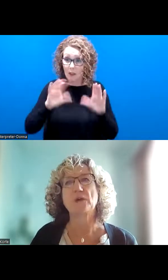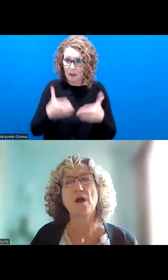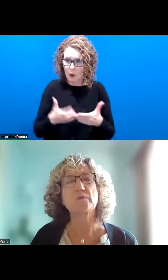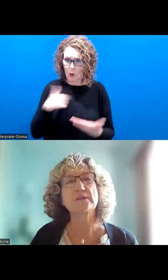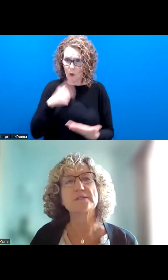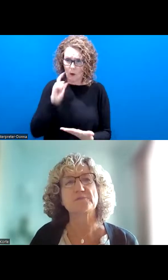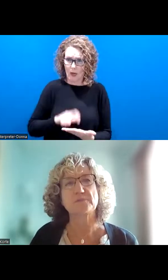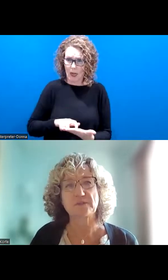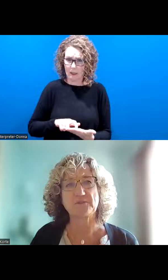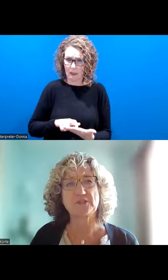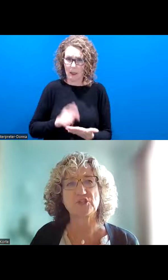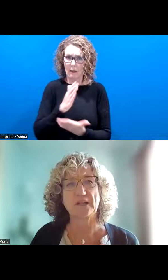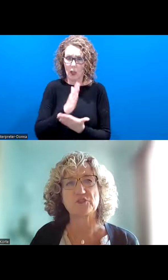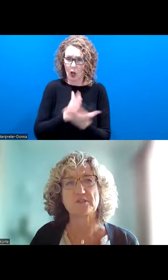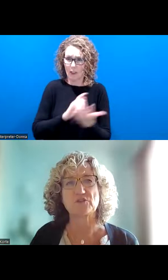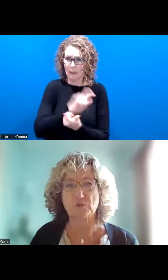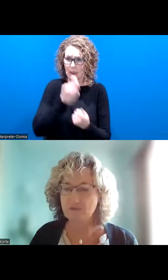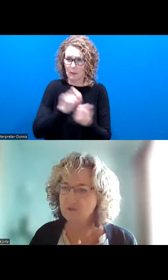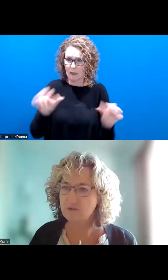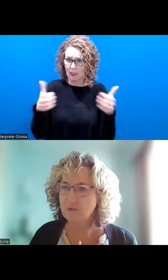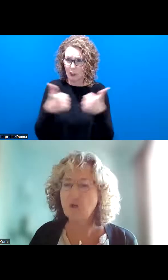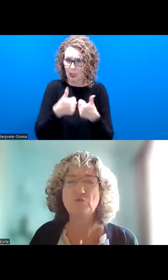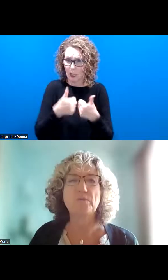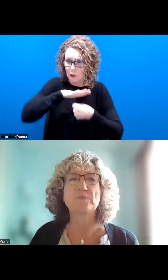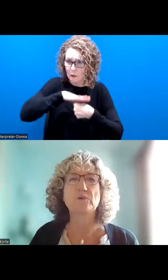ing -- I'm sorry, by making affordable contributions across our careers